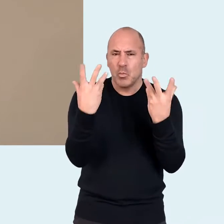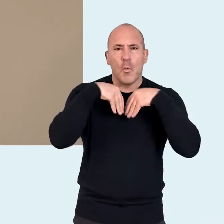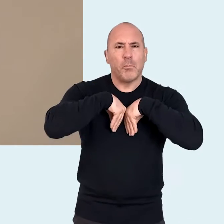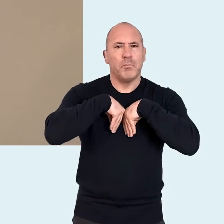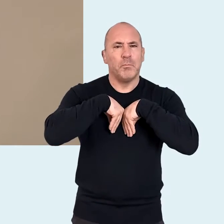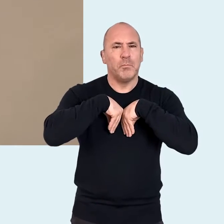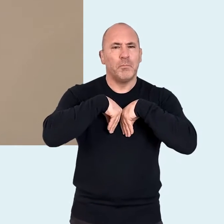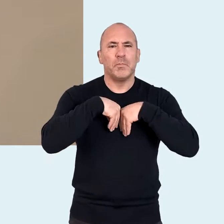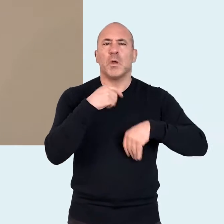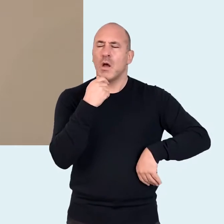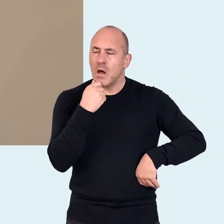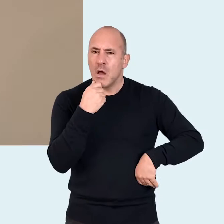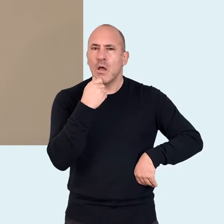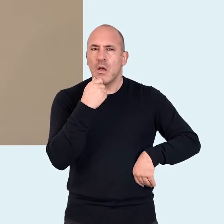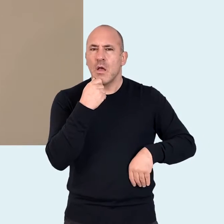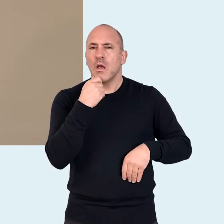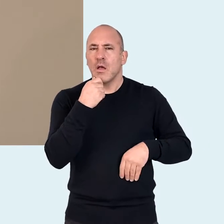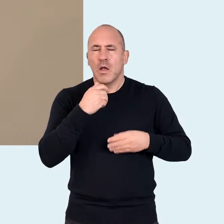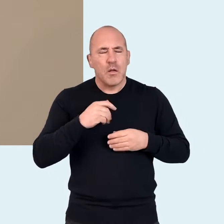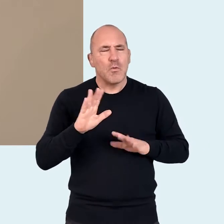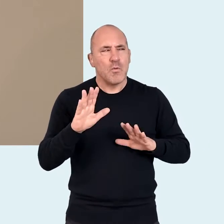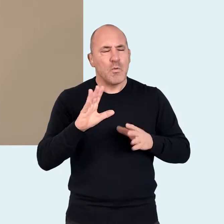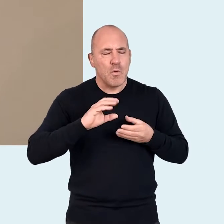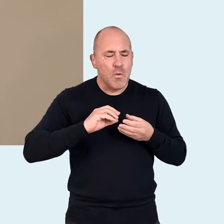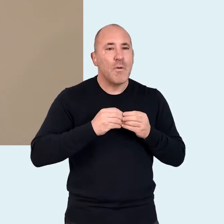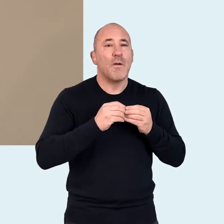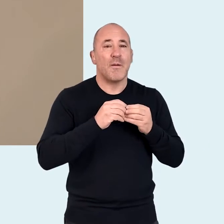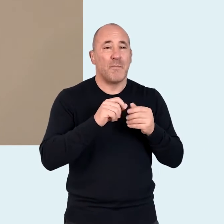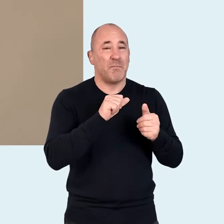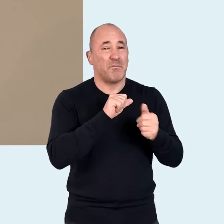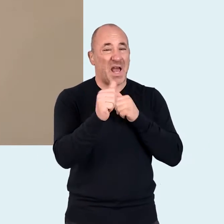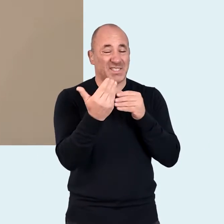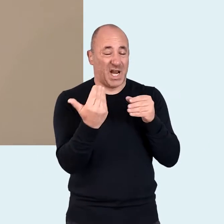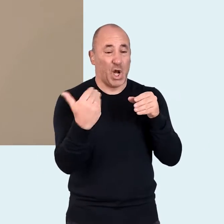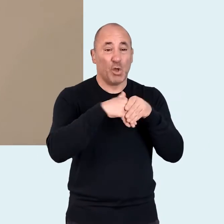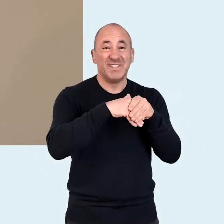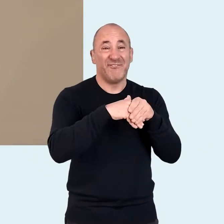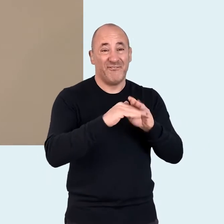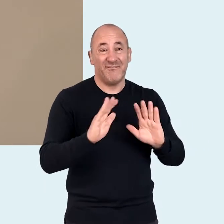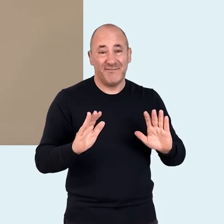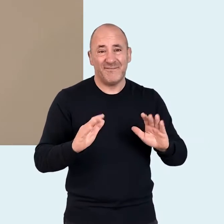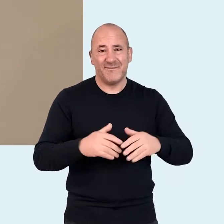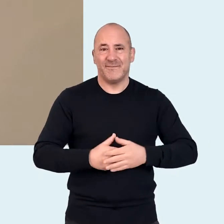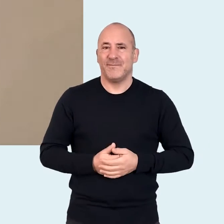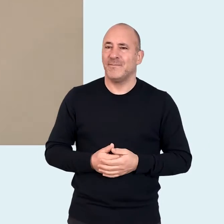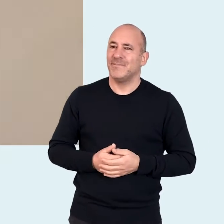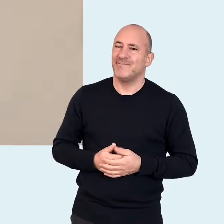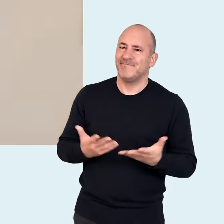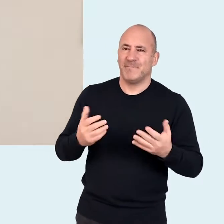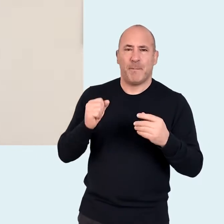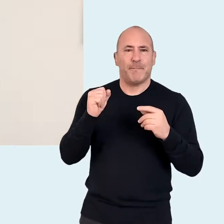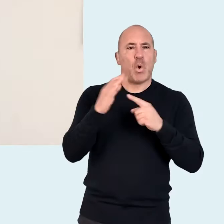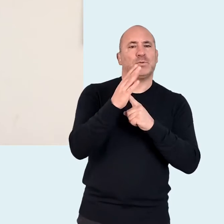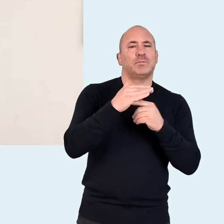experiences have to say and take that into account in order to create the best inclusive practice.